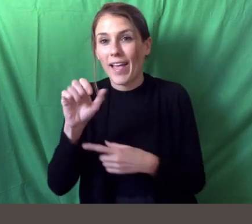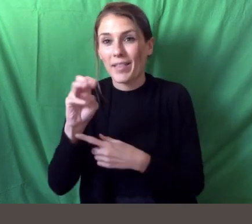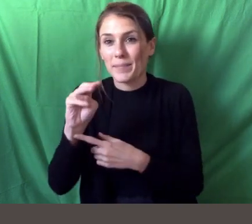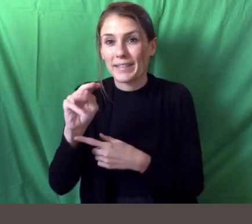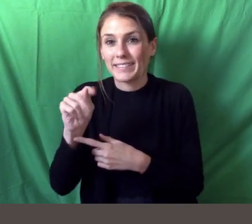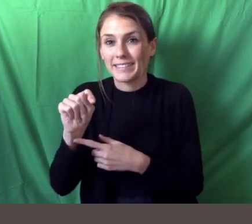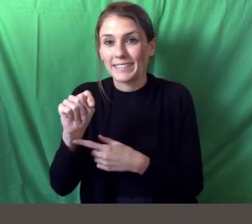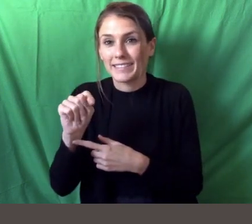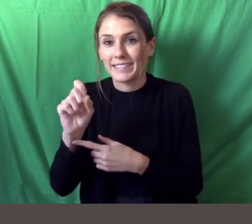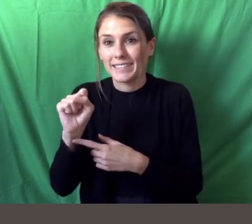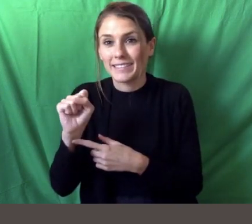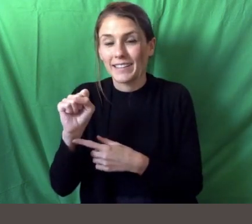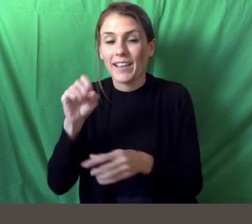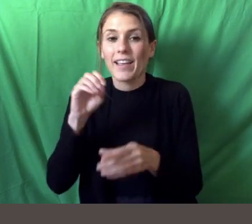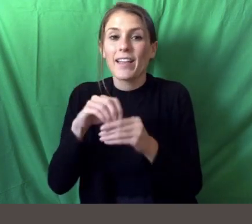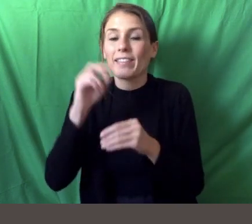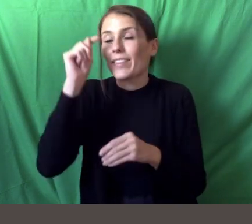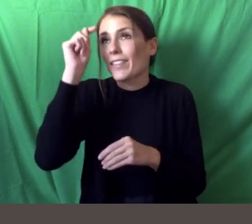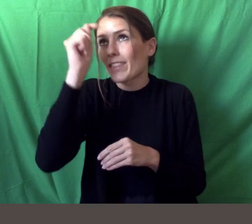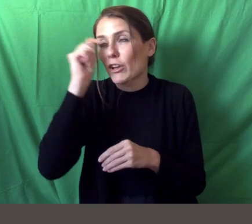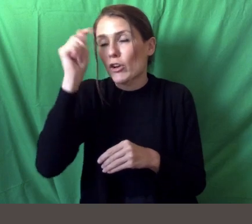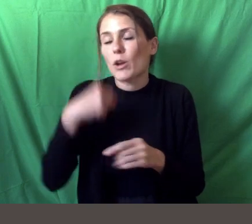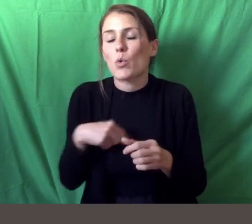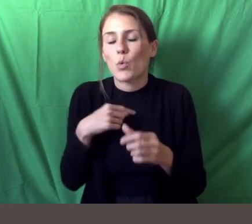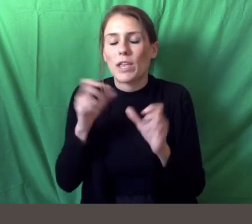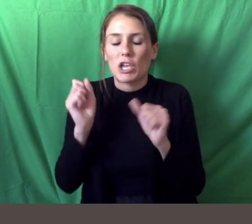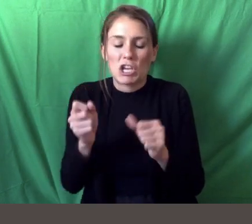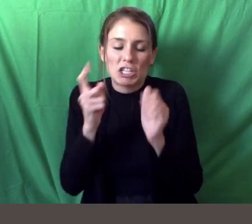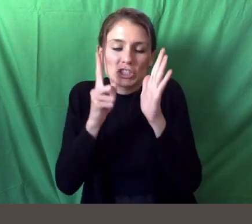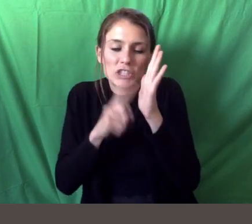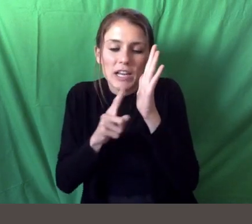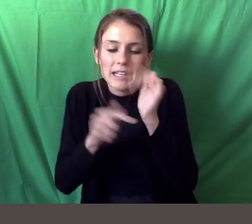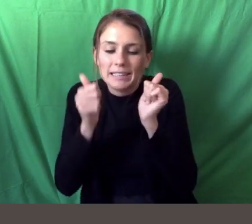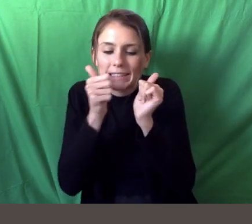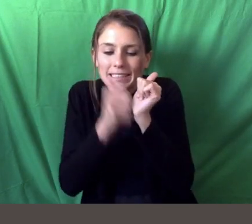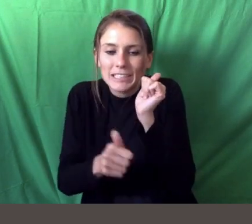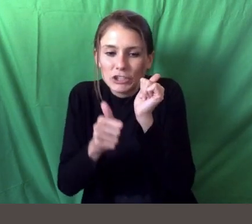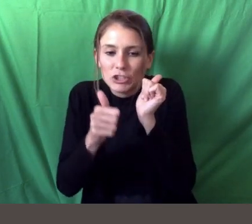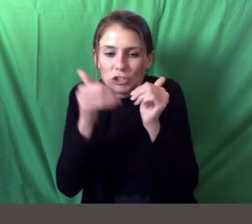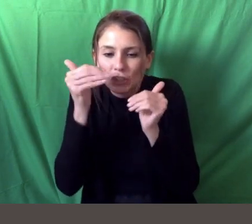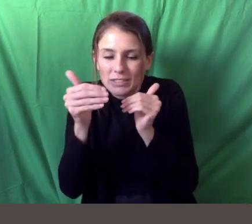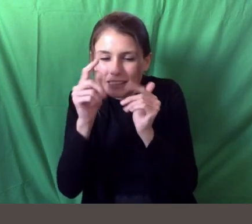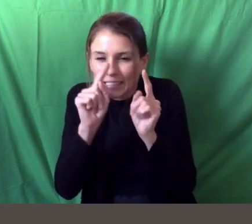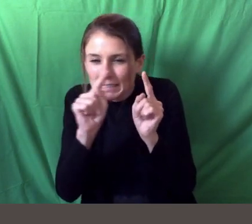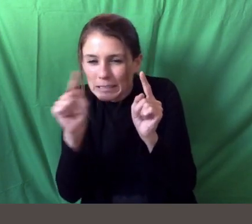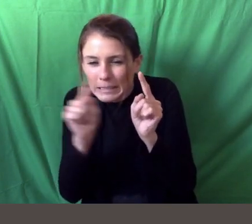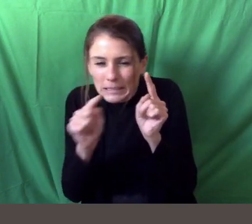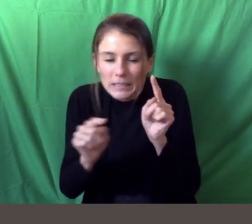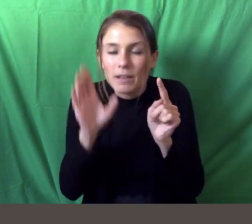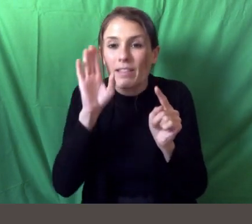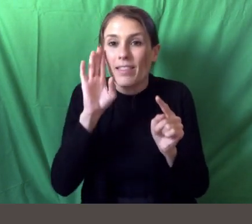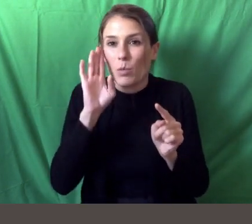In theory, we could try to explicitly check every single one of them, but that would be very tedious to develop.